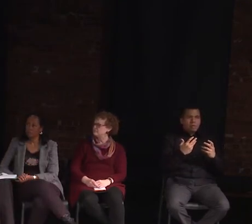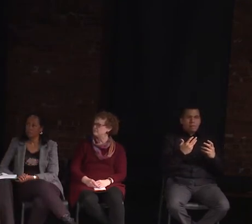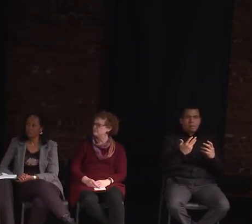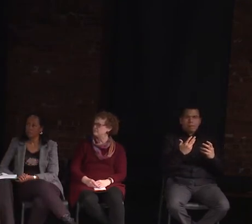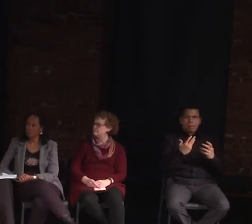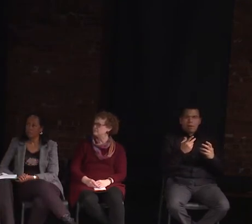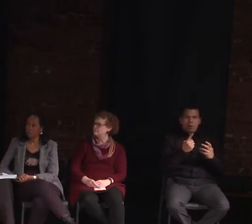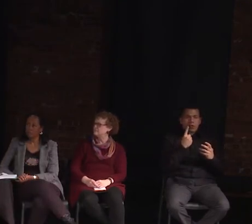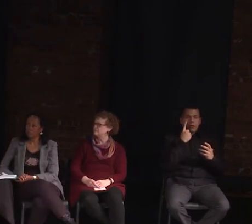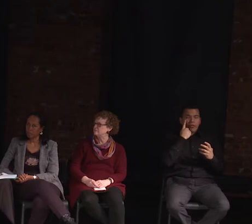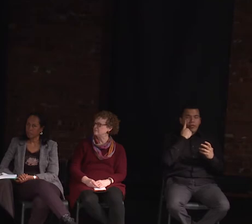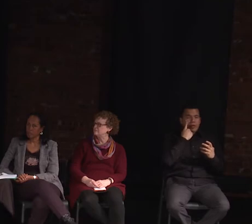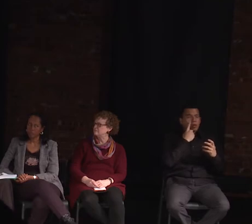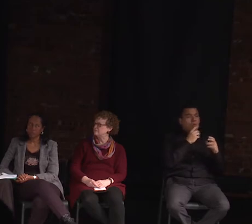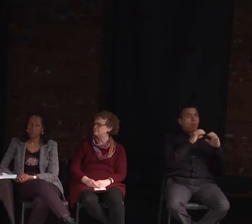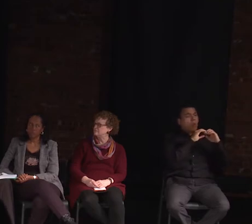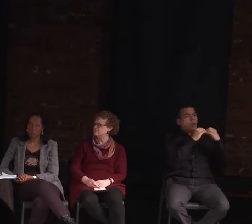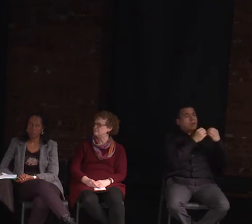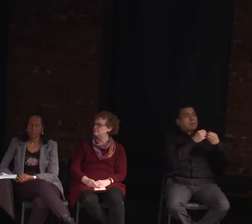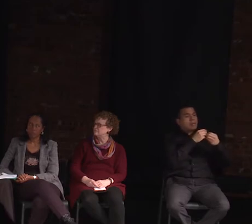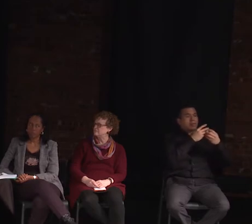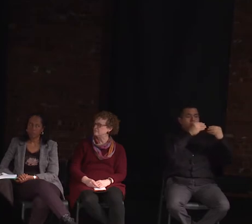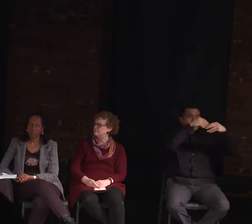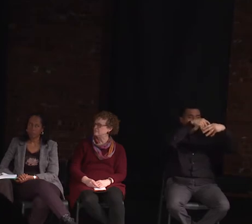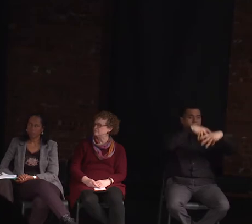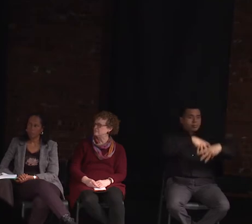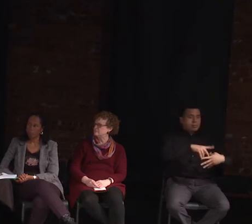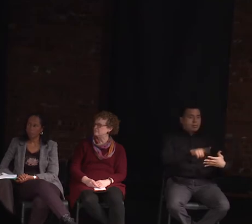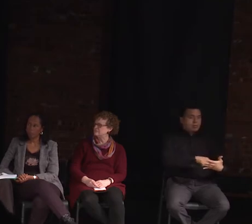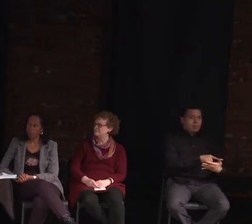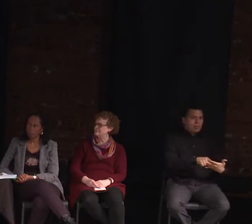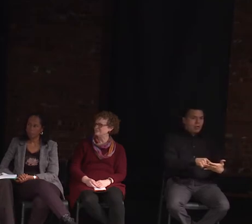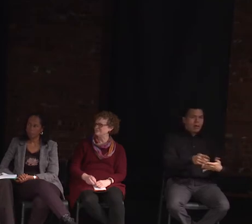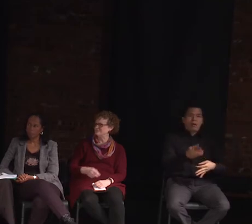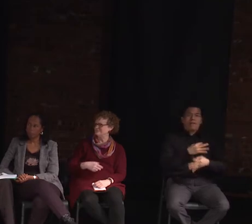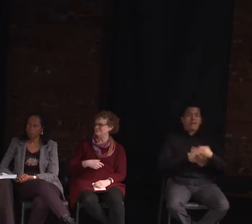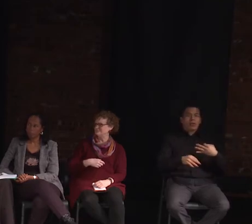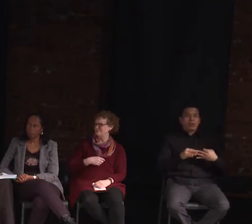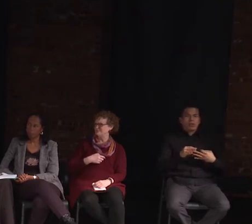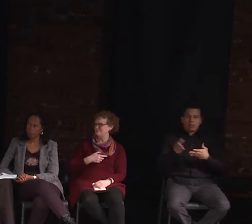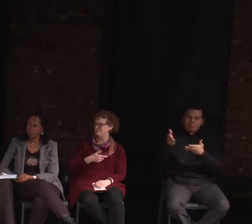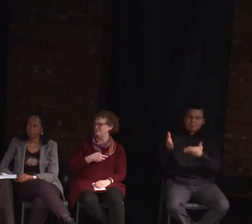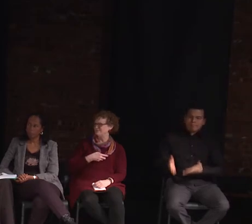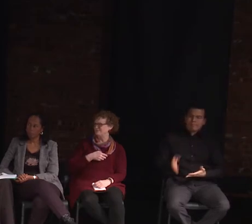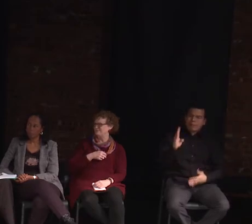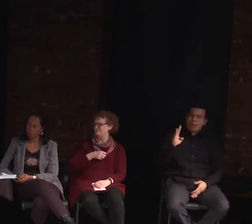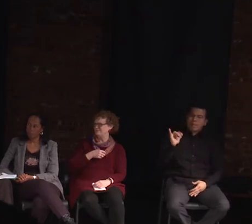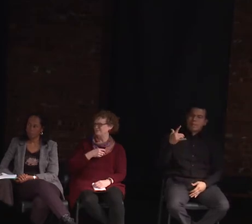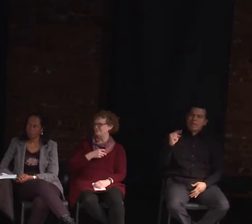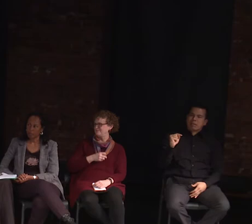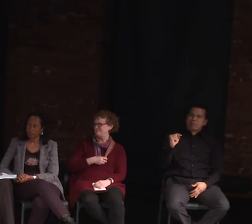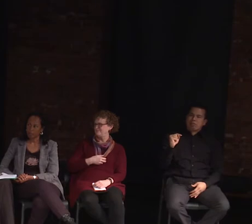discrimination and just being a bigot.